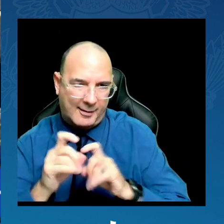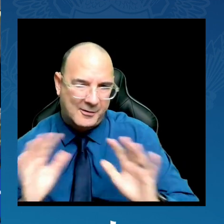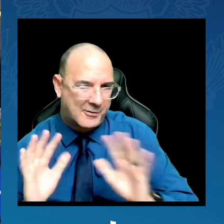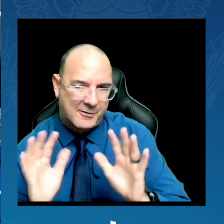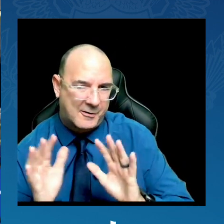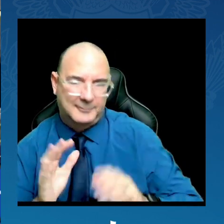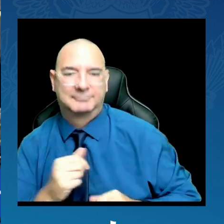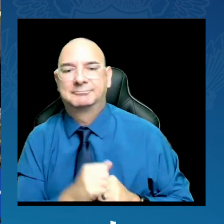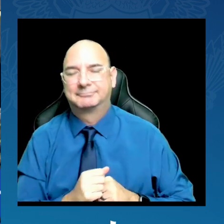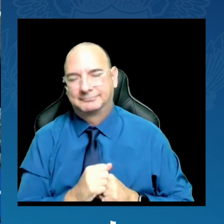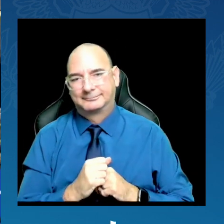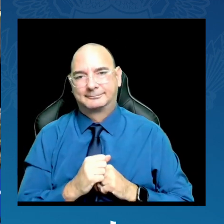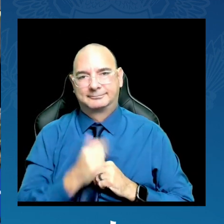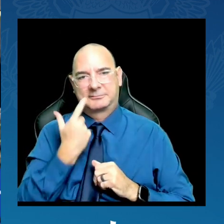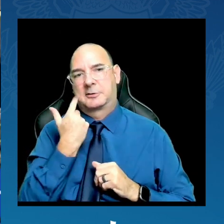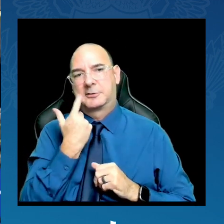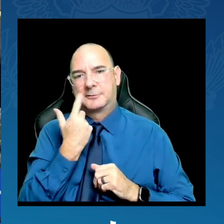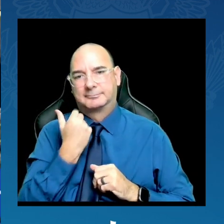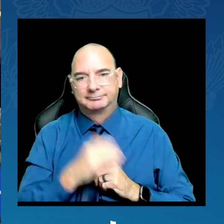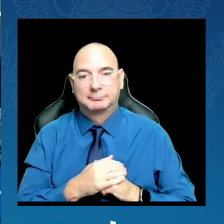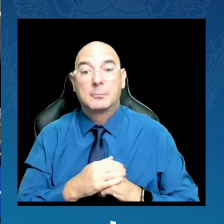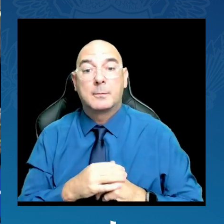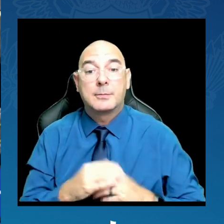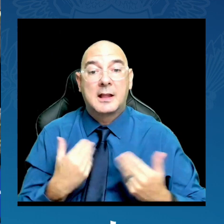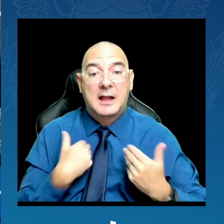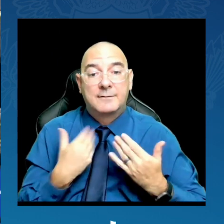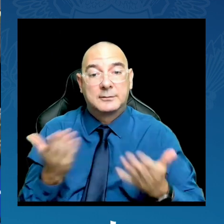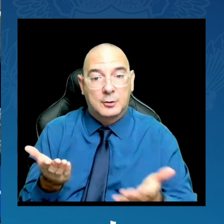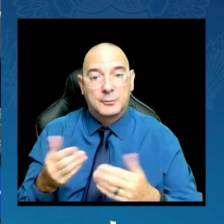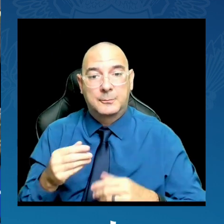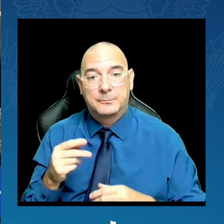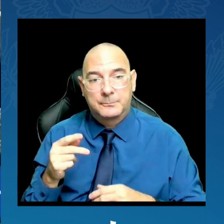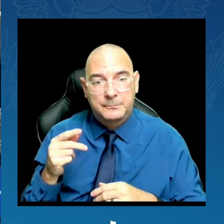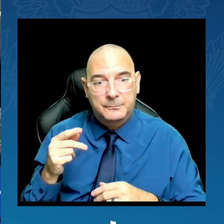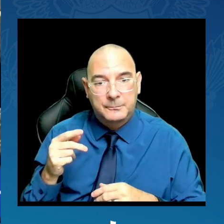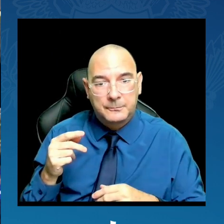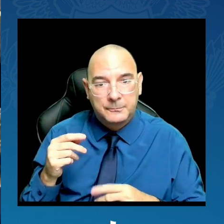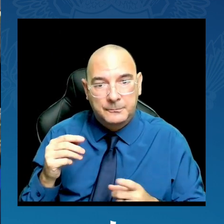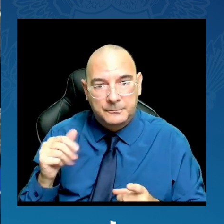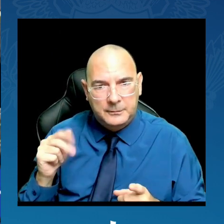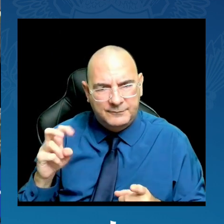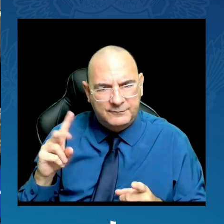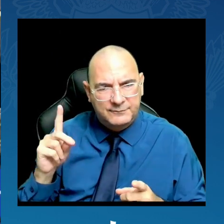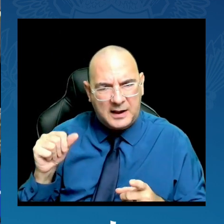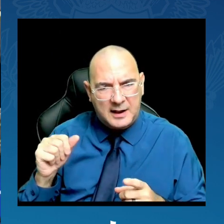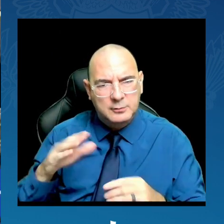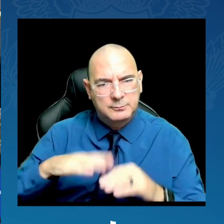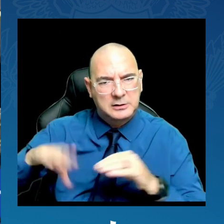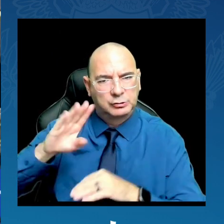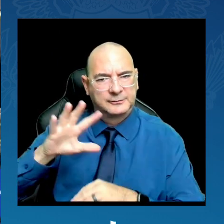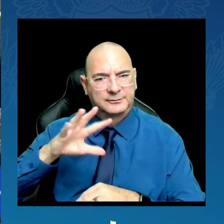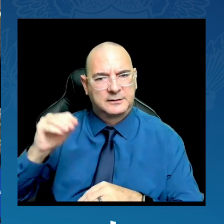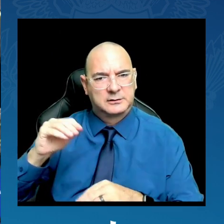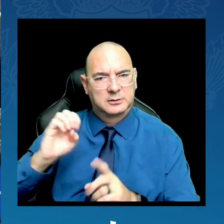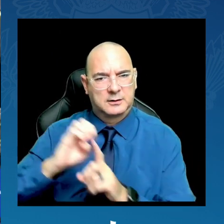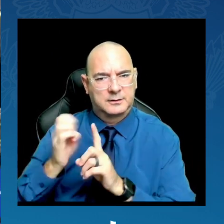And we have Mr. Pablo Banda, who is a biology and environmental science teacher at M.B. High School here in Houston, Texas.